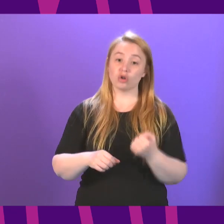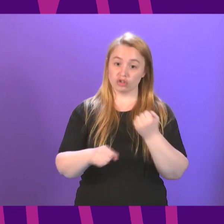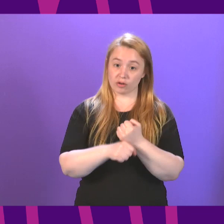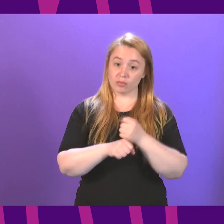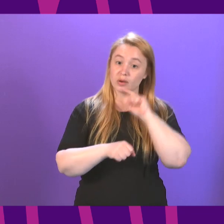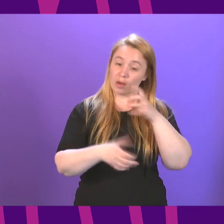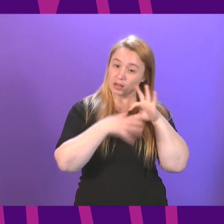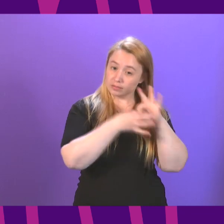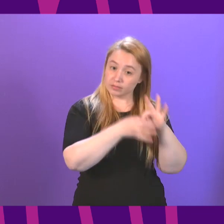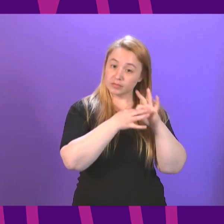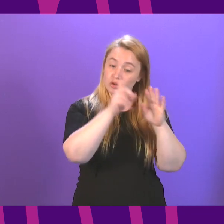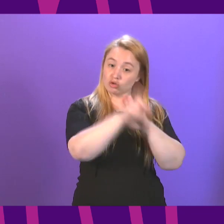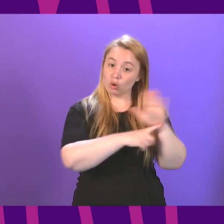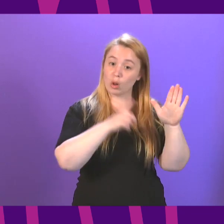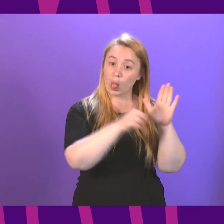Lewis directly. The partnership action for continuing employment initiative will be